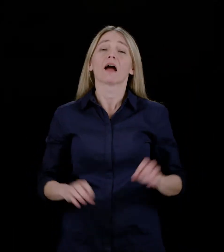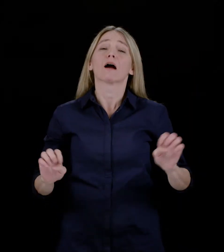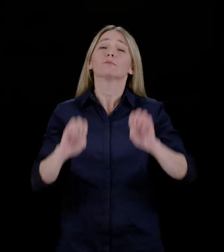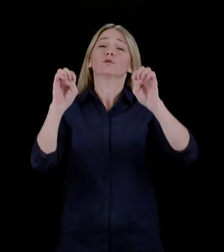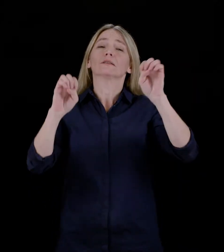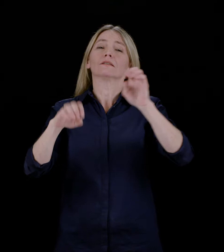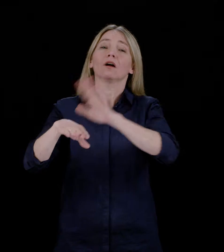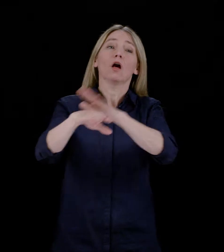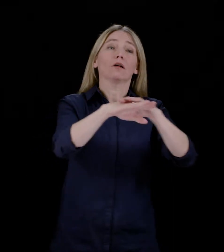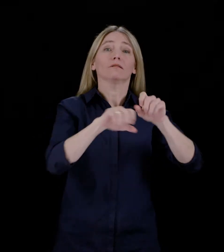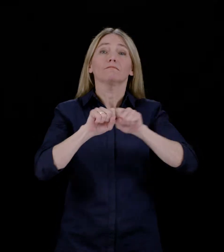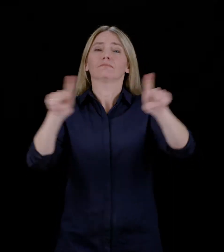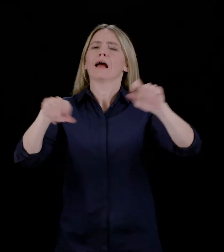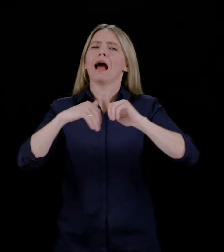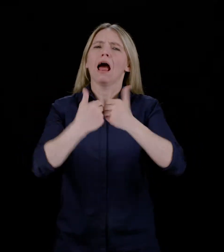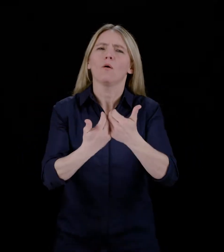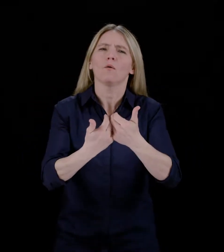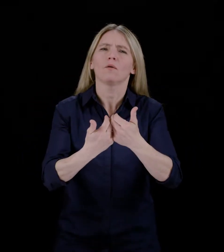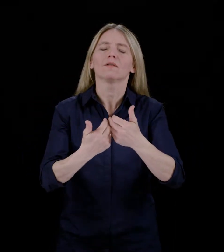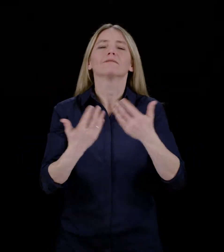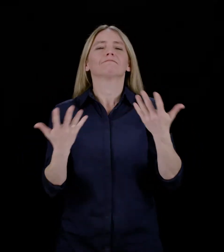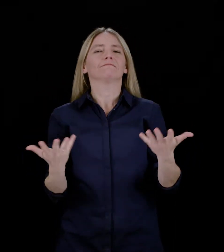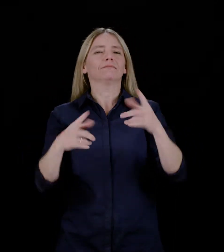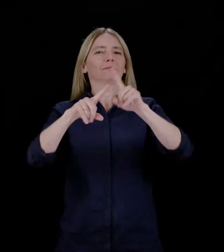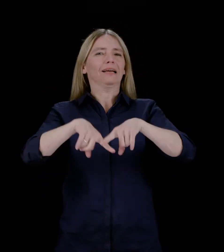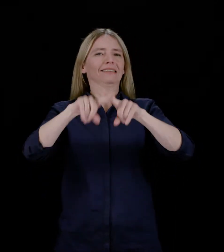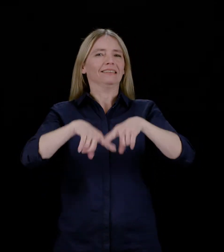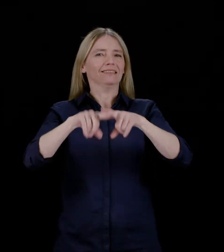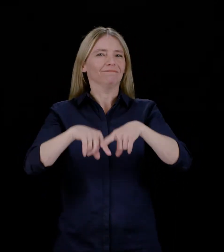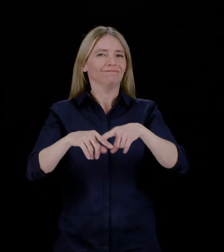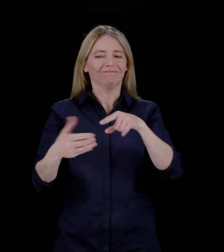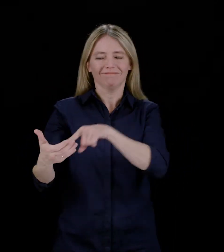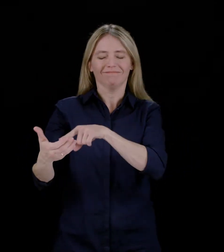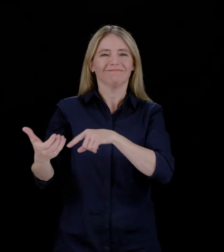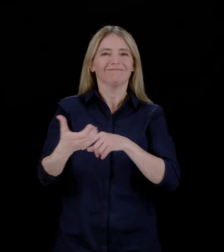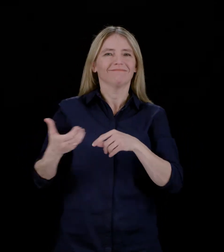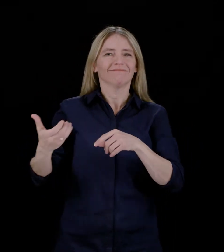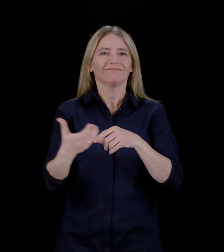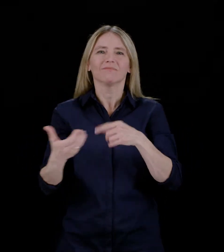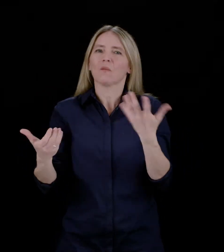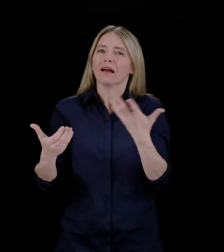The emergency alert behaviour will depend on which device is receiving the alert.